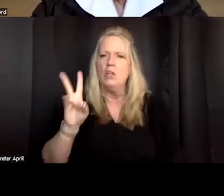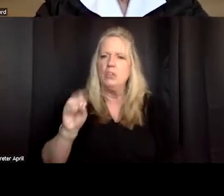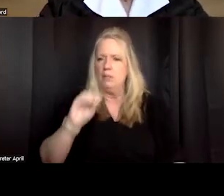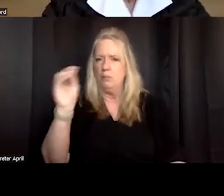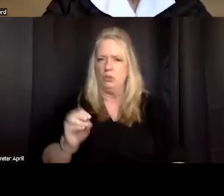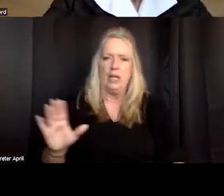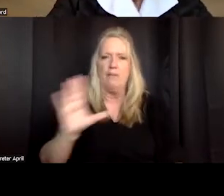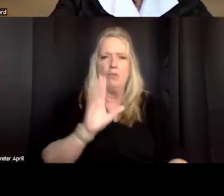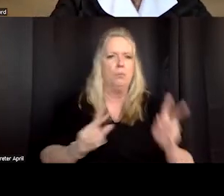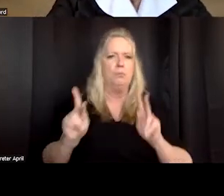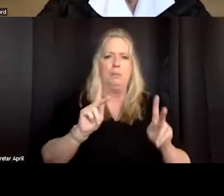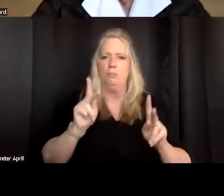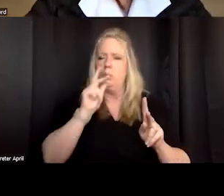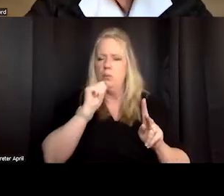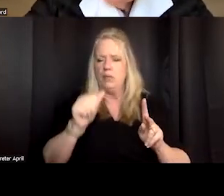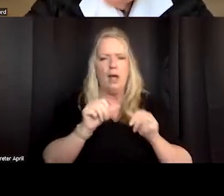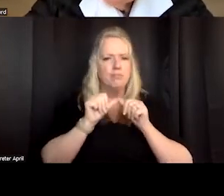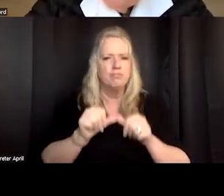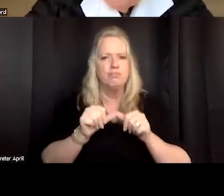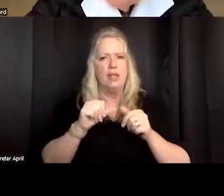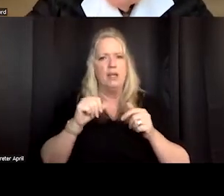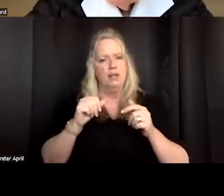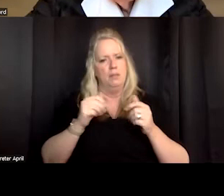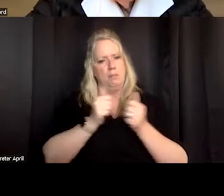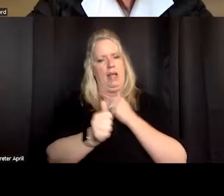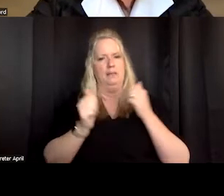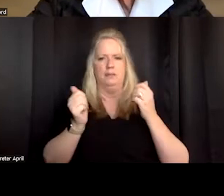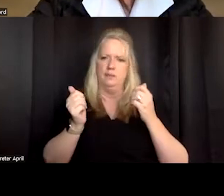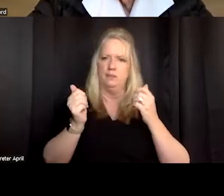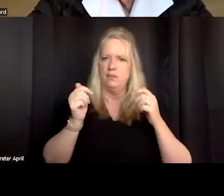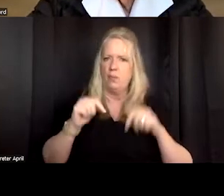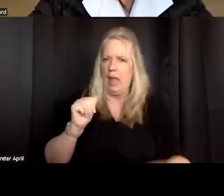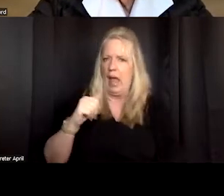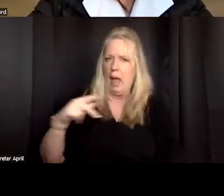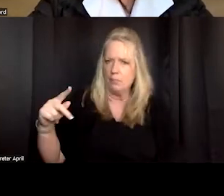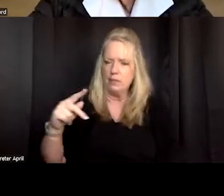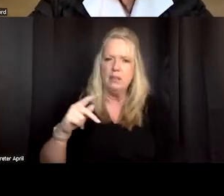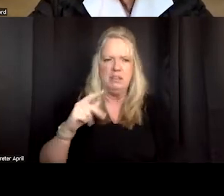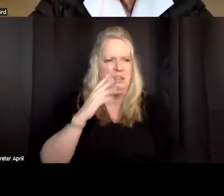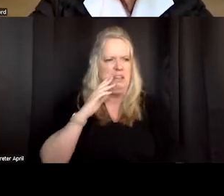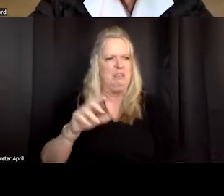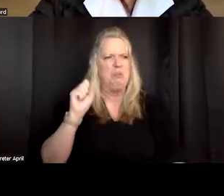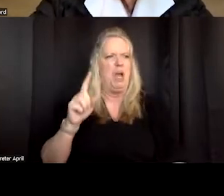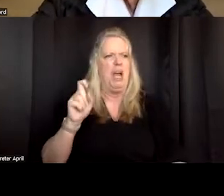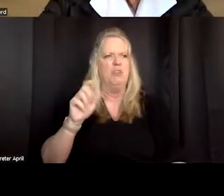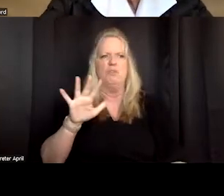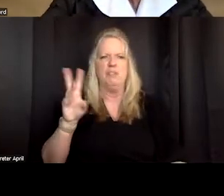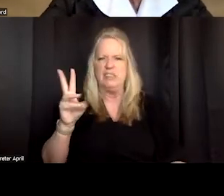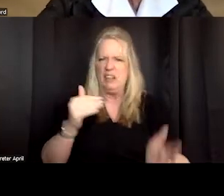FROM NOT GOING ANY FURTHER, THAN THIS APP. LAST YEAR THEY TOOK, 156,000 OF THESE CASES